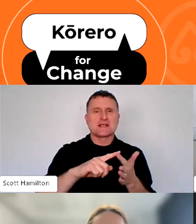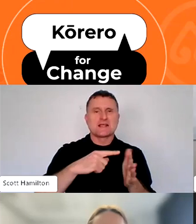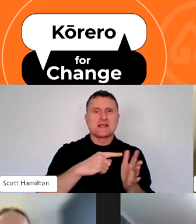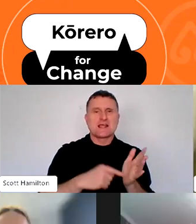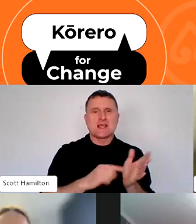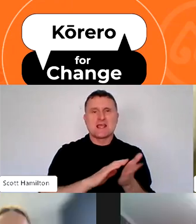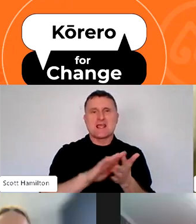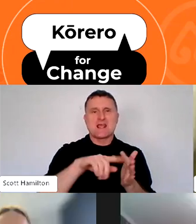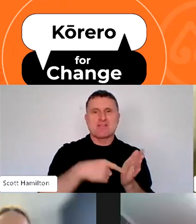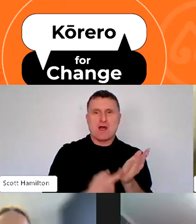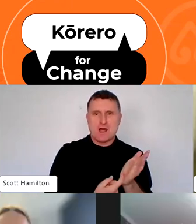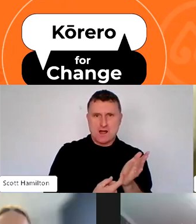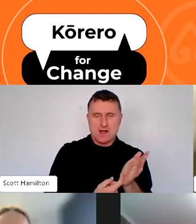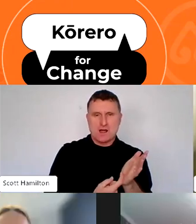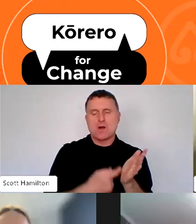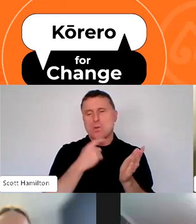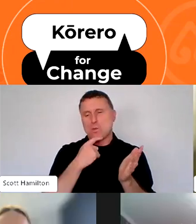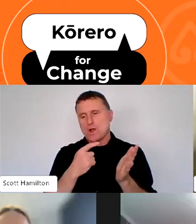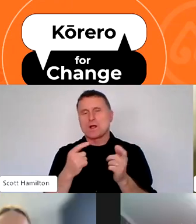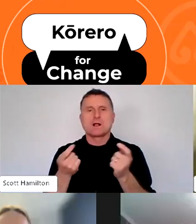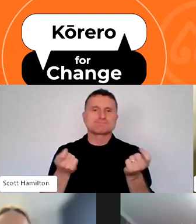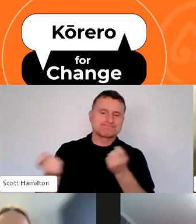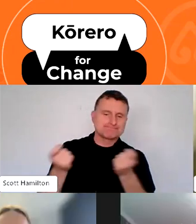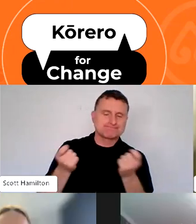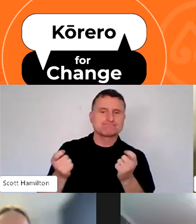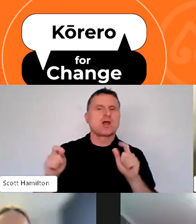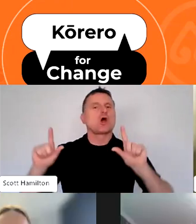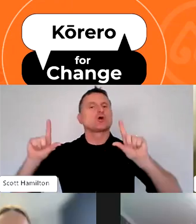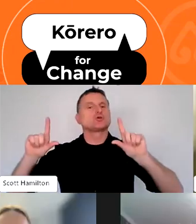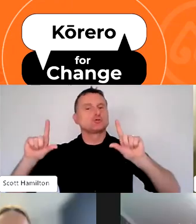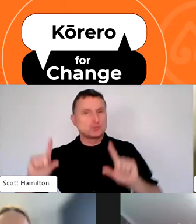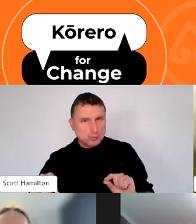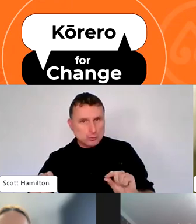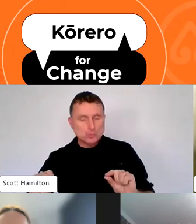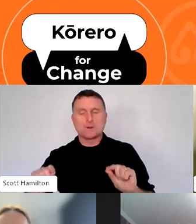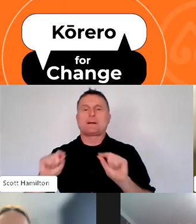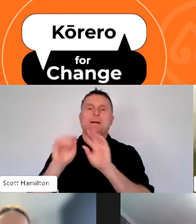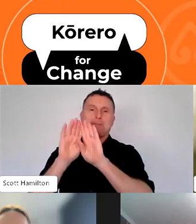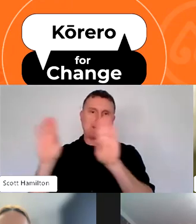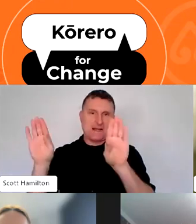the doers panel. She is a lobbyist for inclusive education and a director